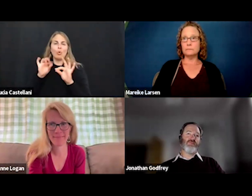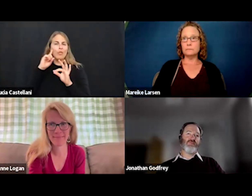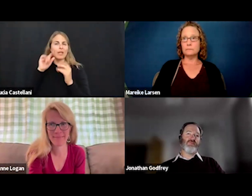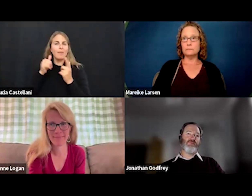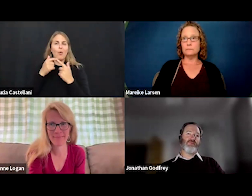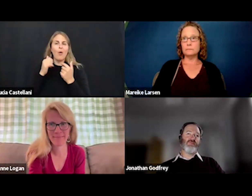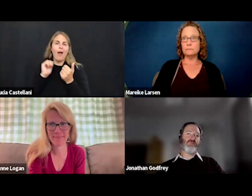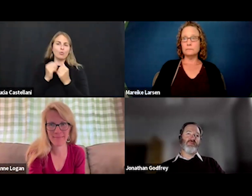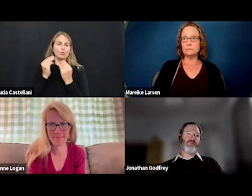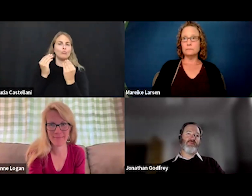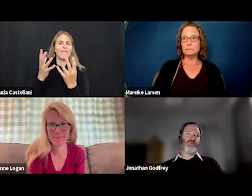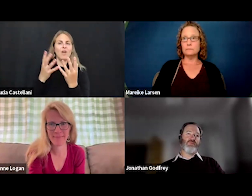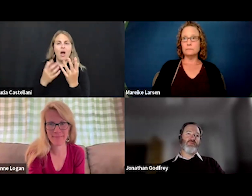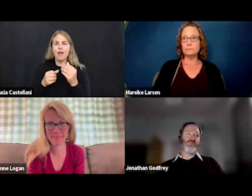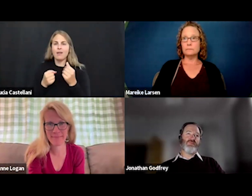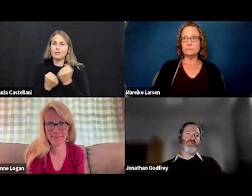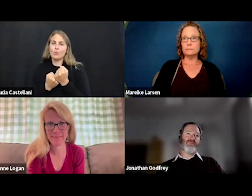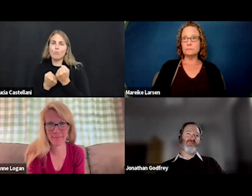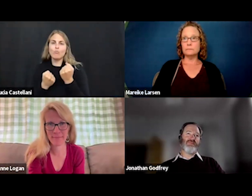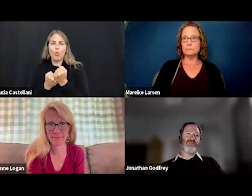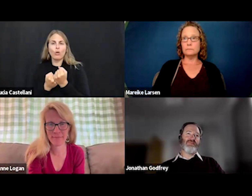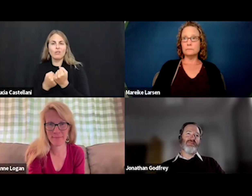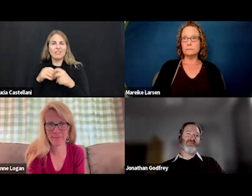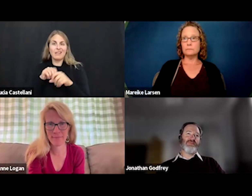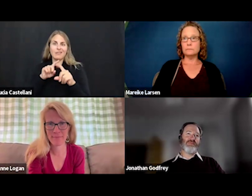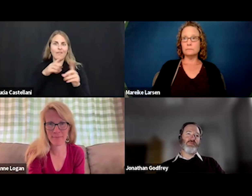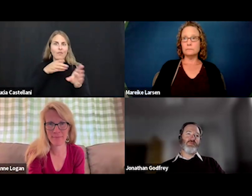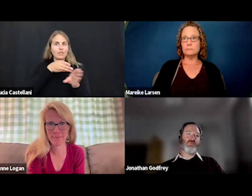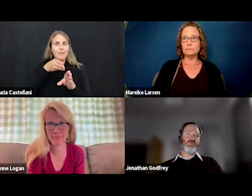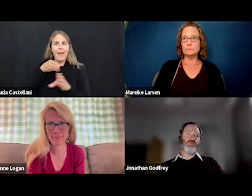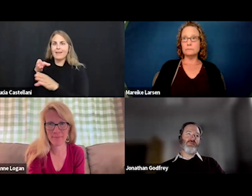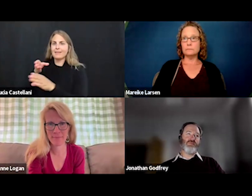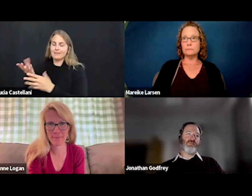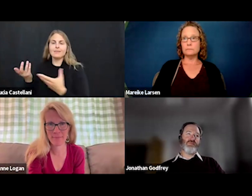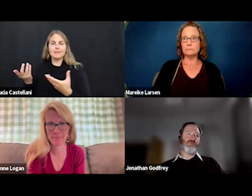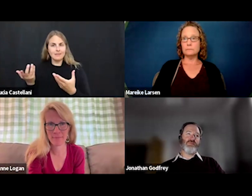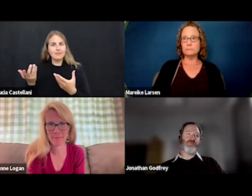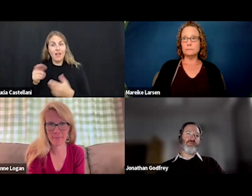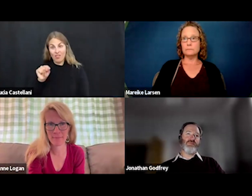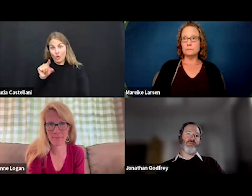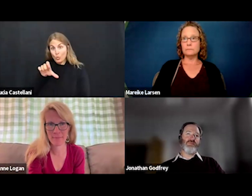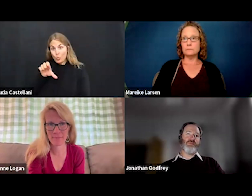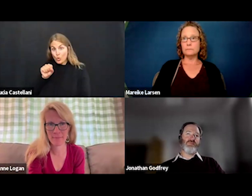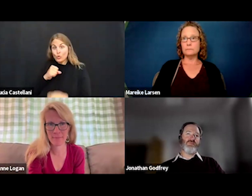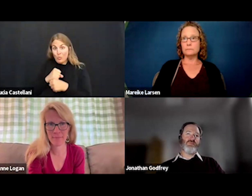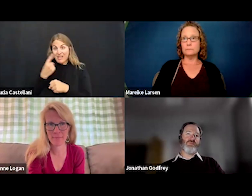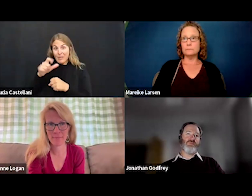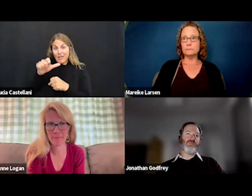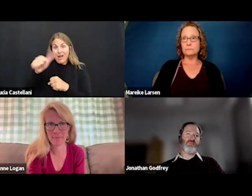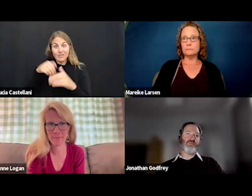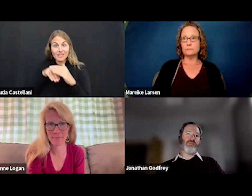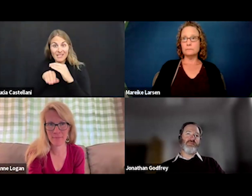in these spaces as well, where the tools to make things accessible themselves are not accessible.